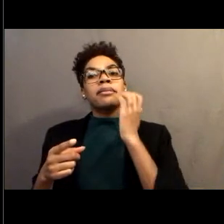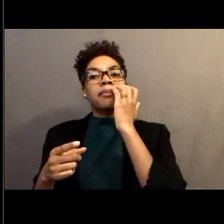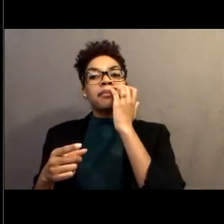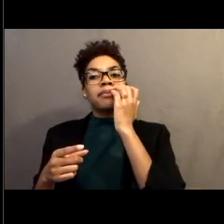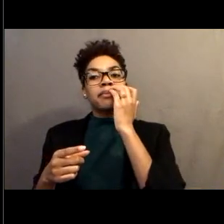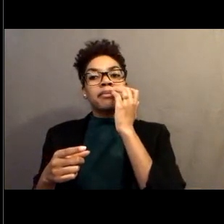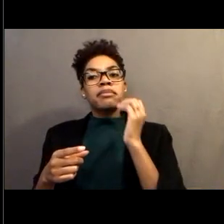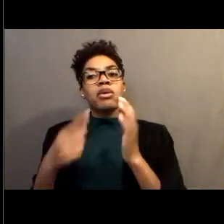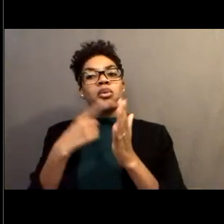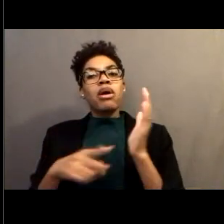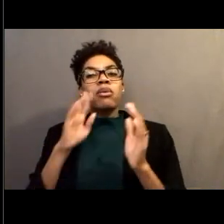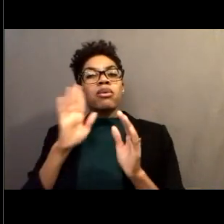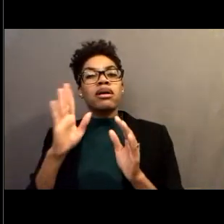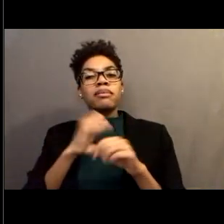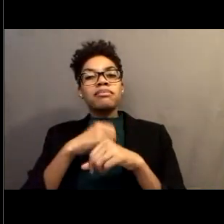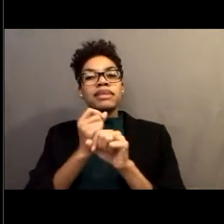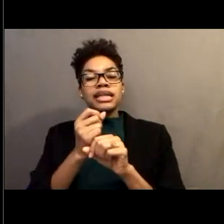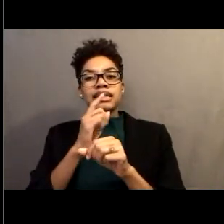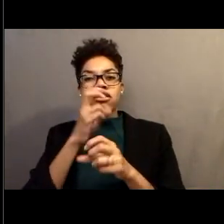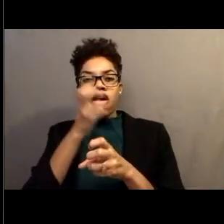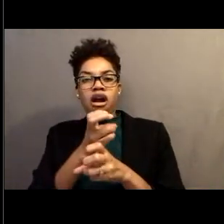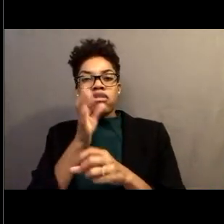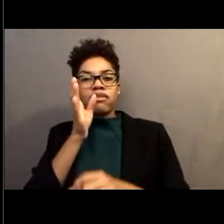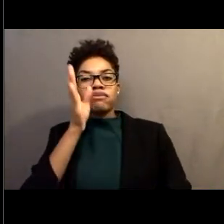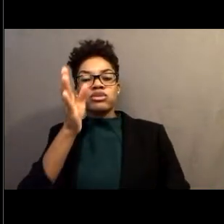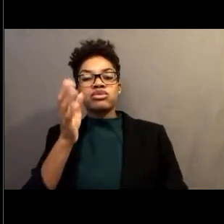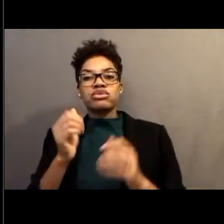especially with all the current satellites and debris running around out there?